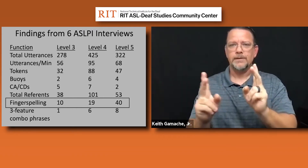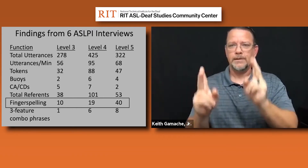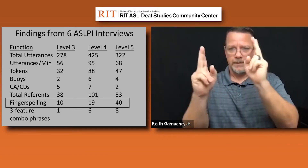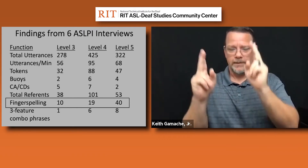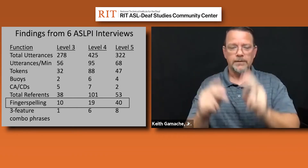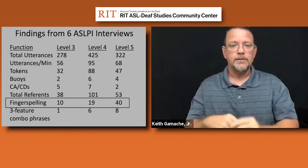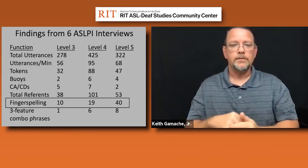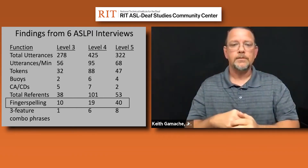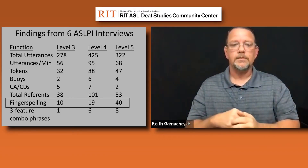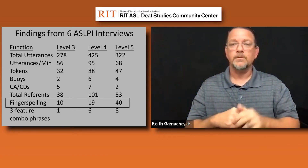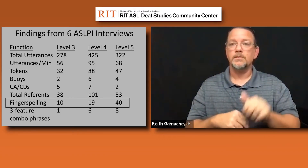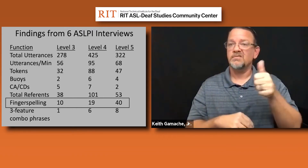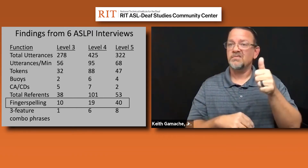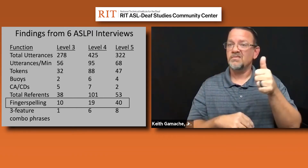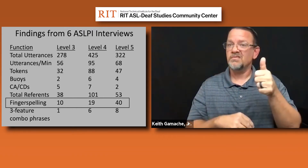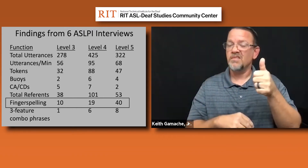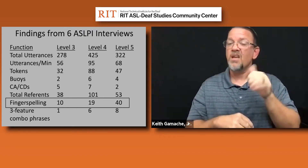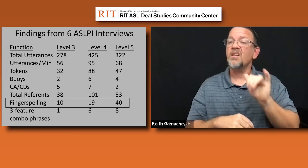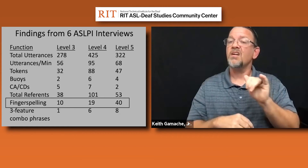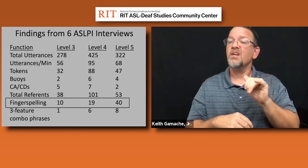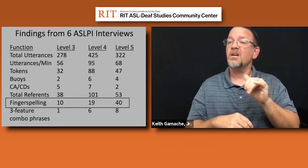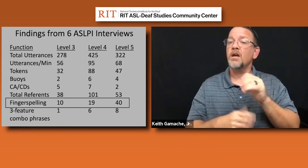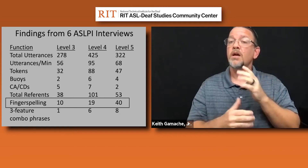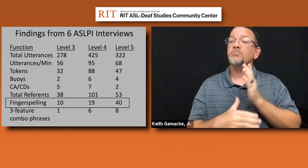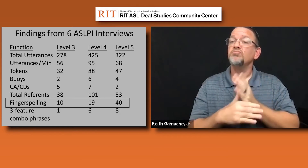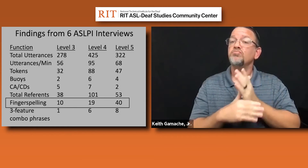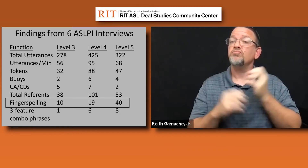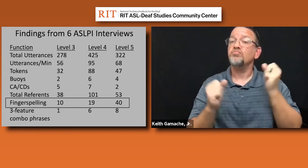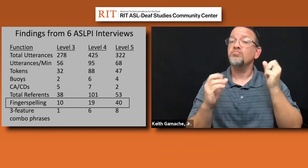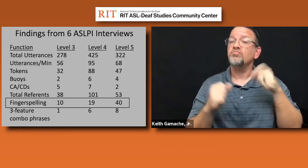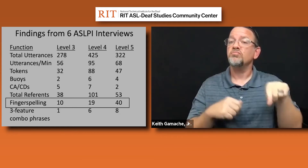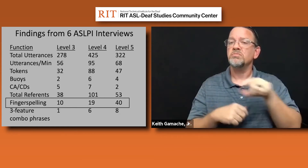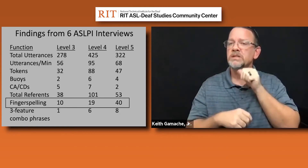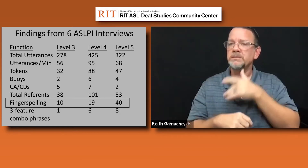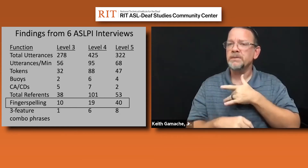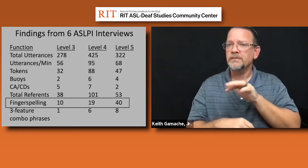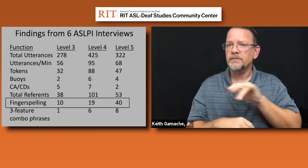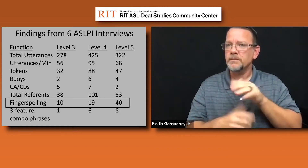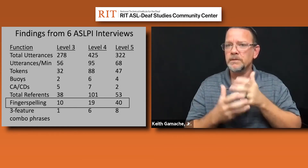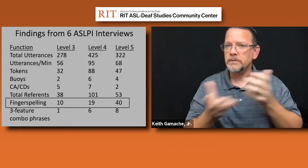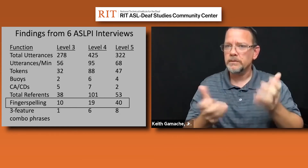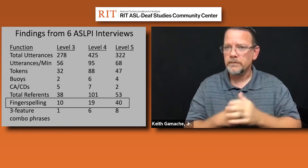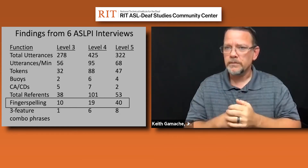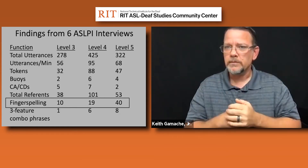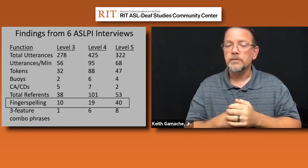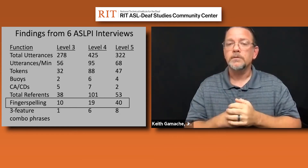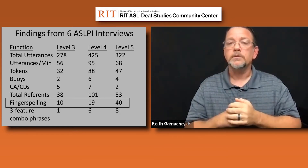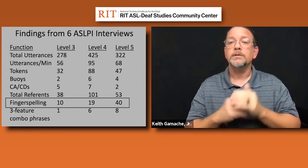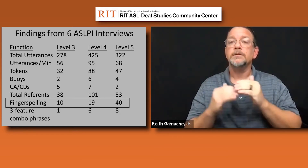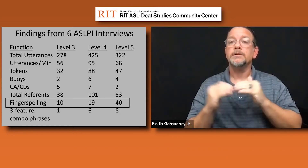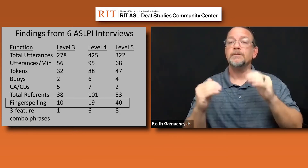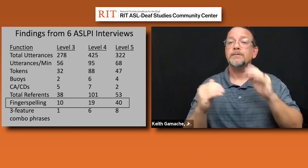and there were 10 instances-- or individuals with a Level 3, which fingerspell words maybe 10 times.